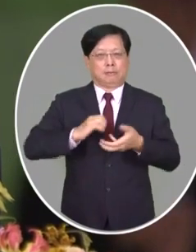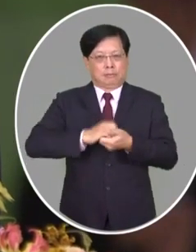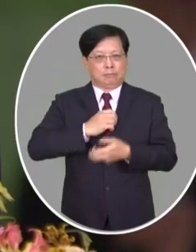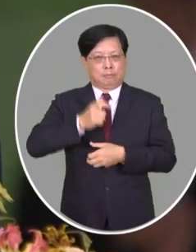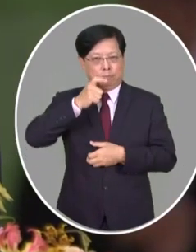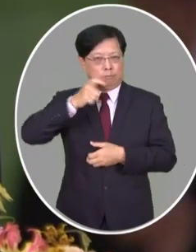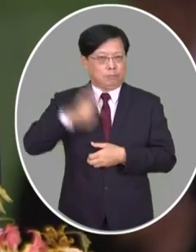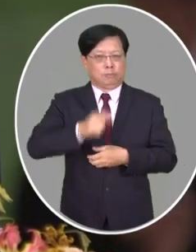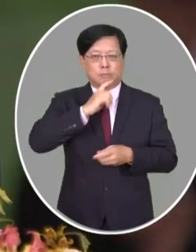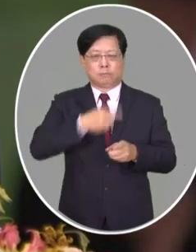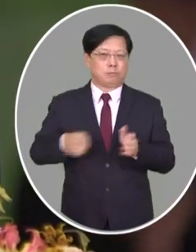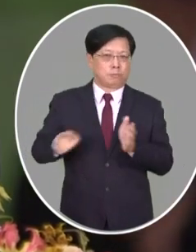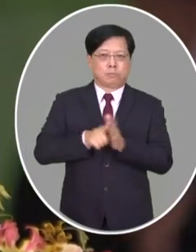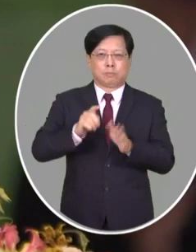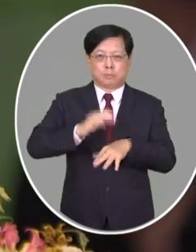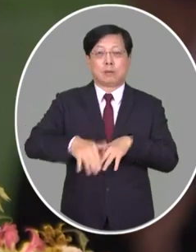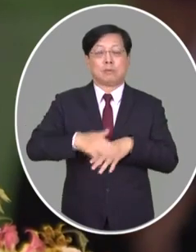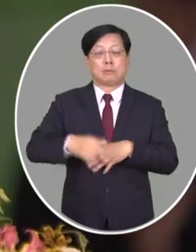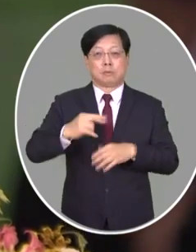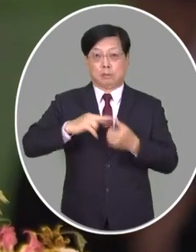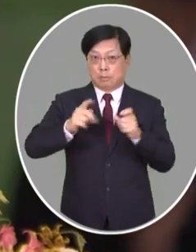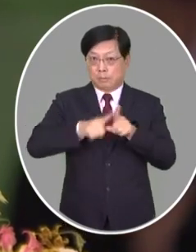peace is the only option.